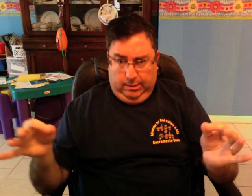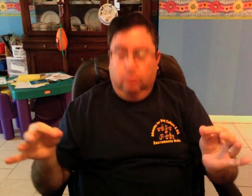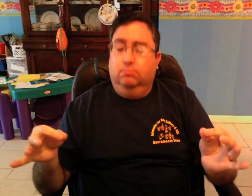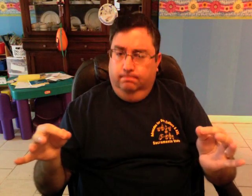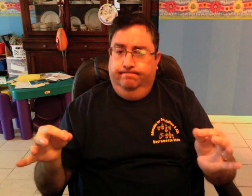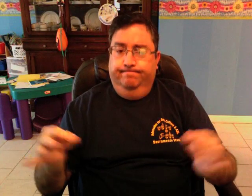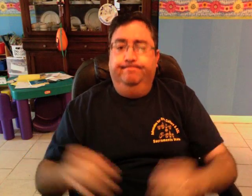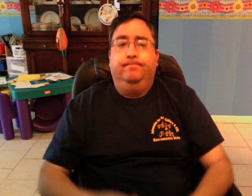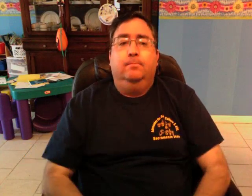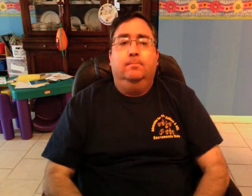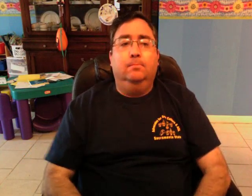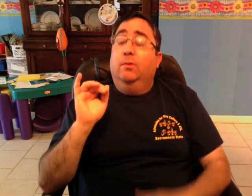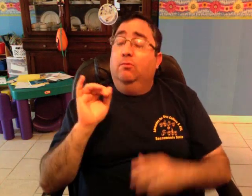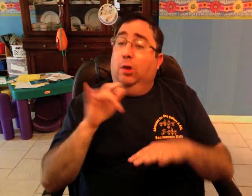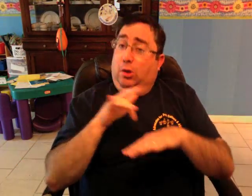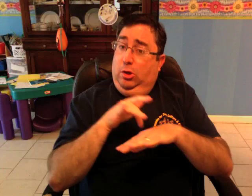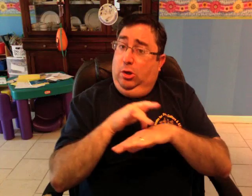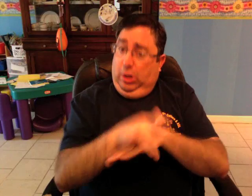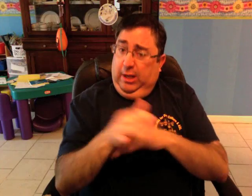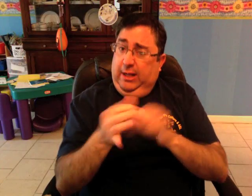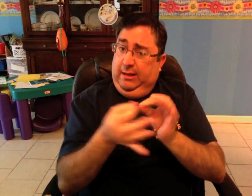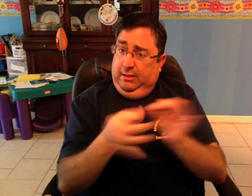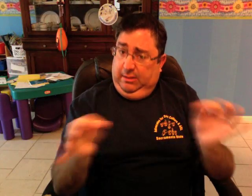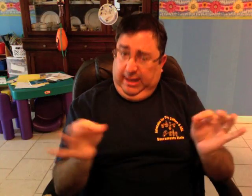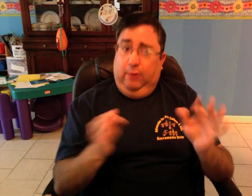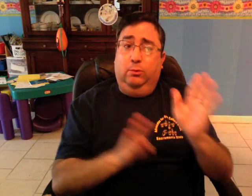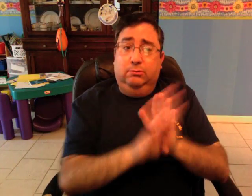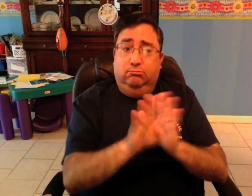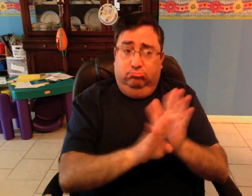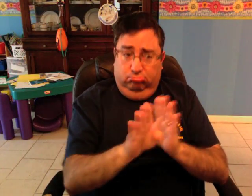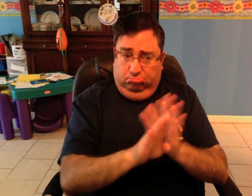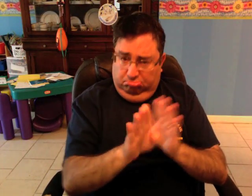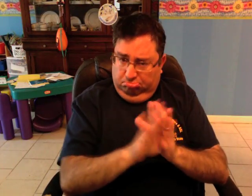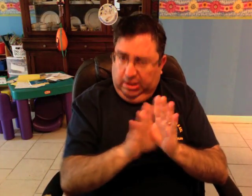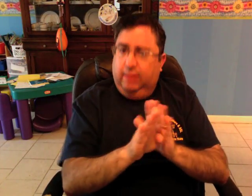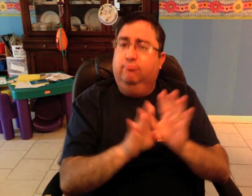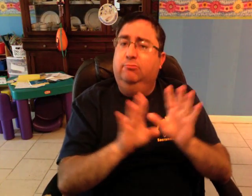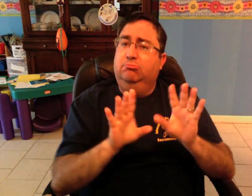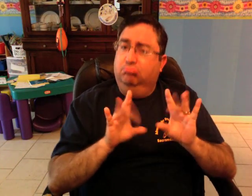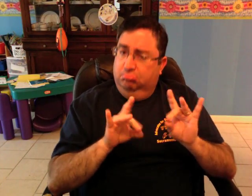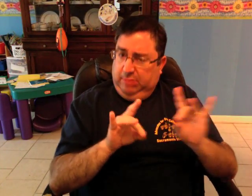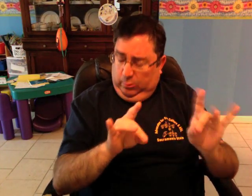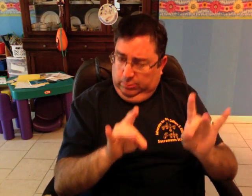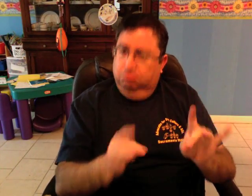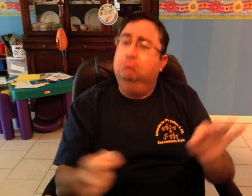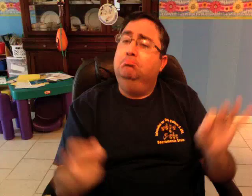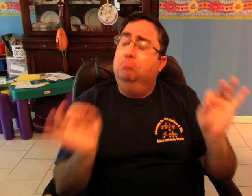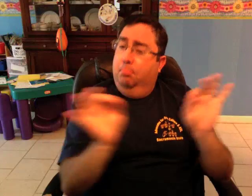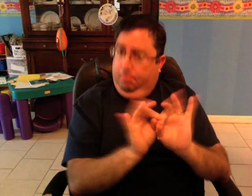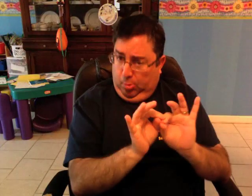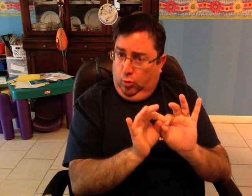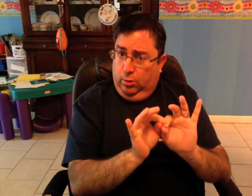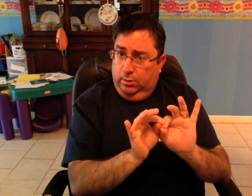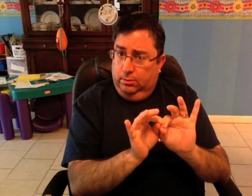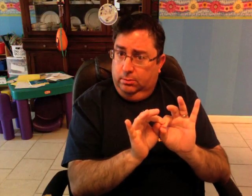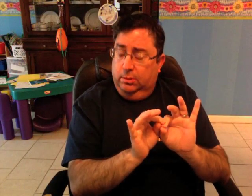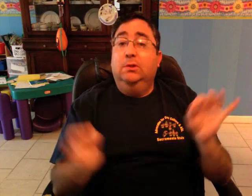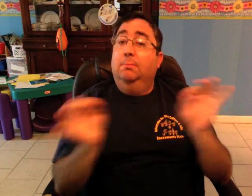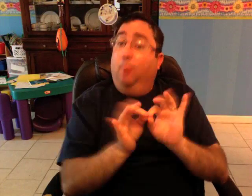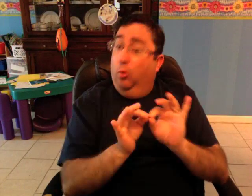Early exposure to language is important.